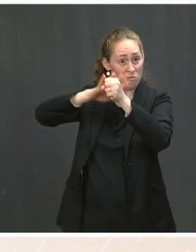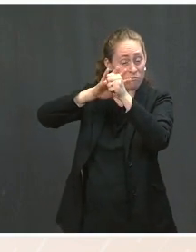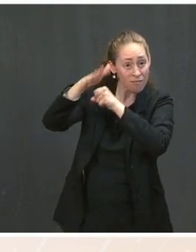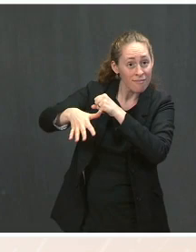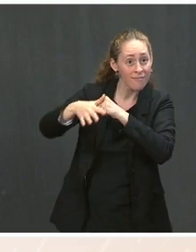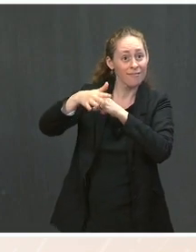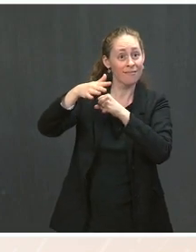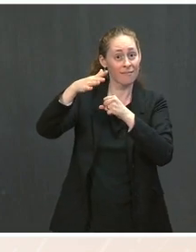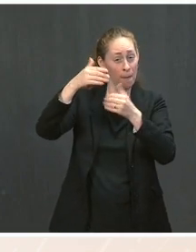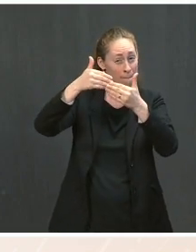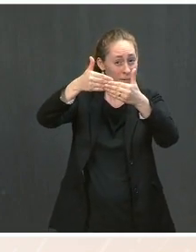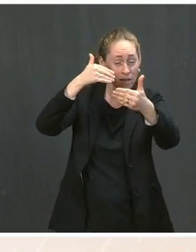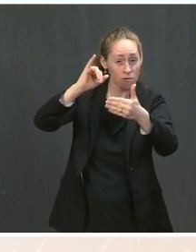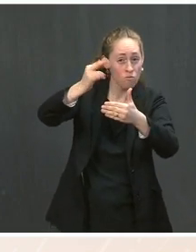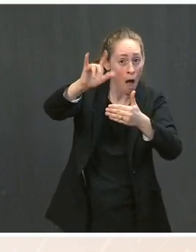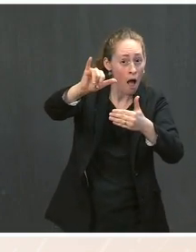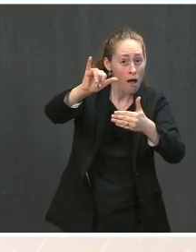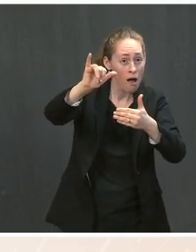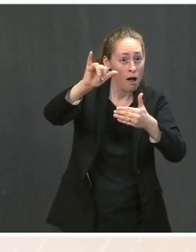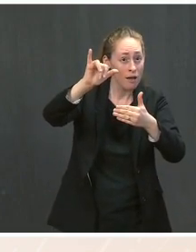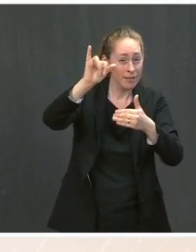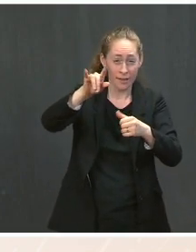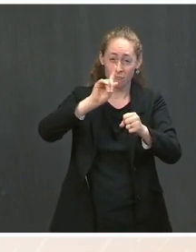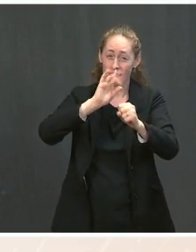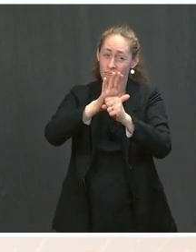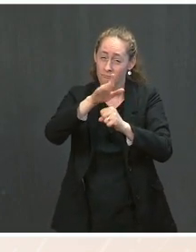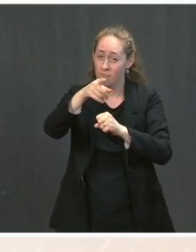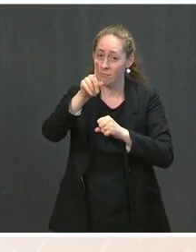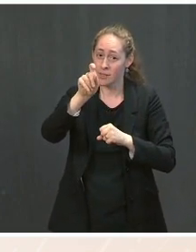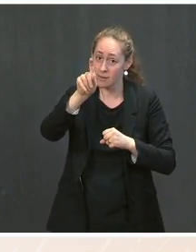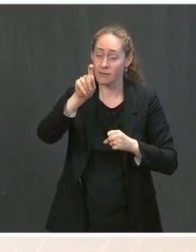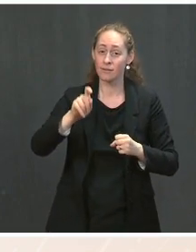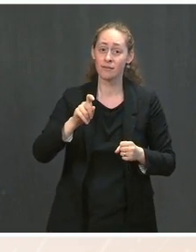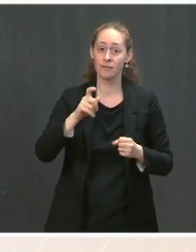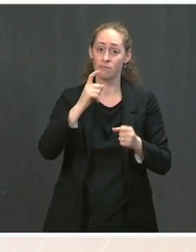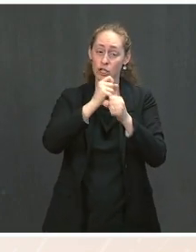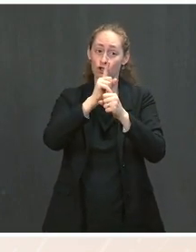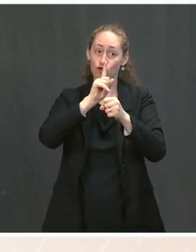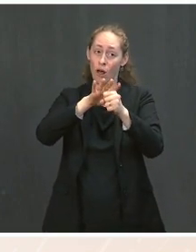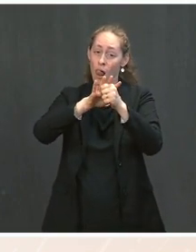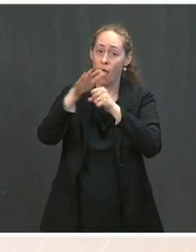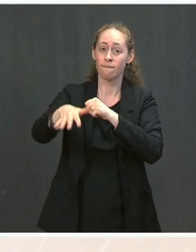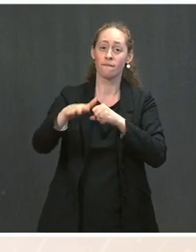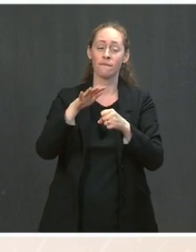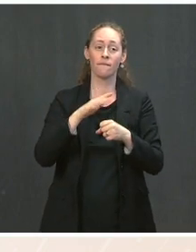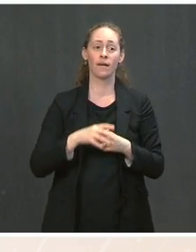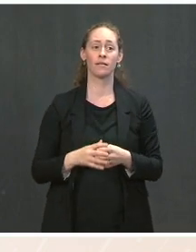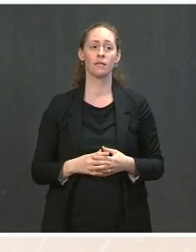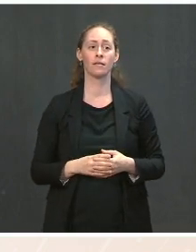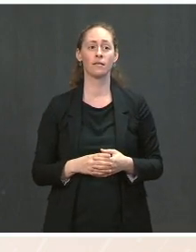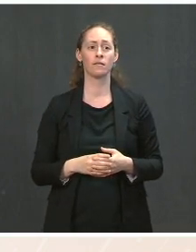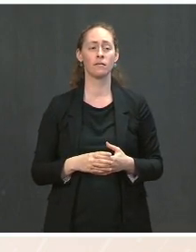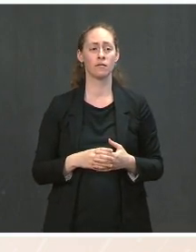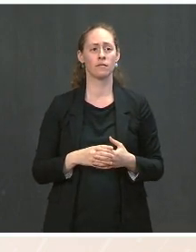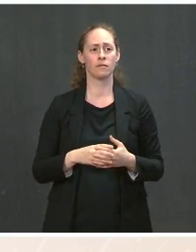I think was the latest. Not just for everyone who wants it, but to be able to give them for everybody who wants it by end of July. Ms. Psaki: Mm-hmm. >> The Press: My question is --